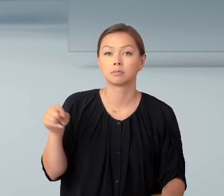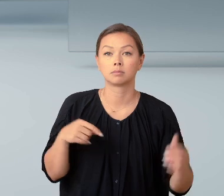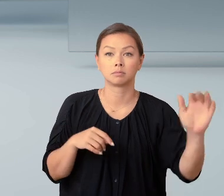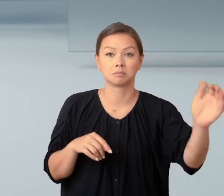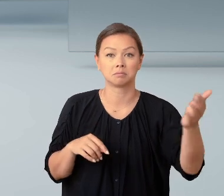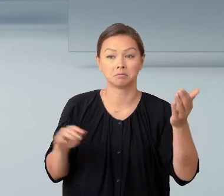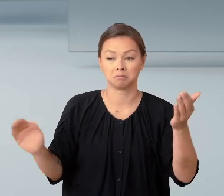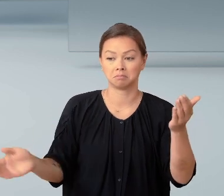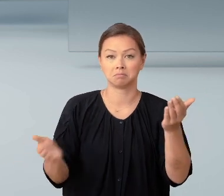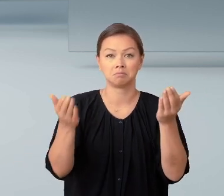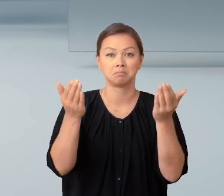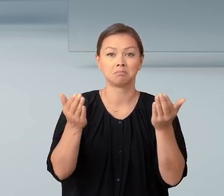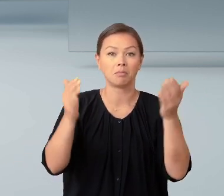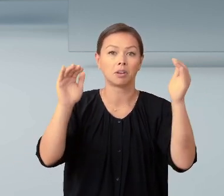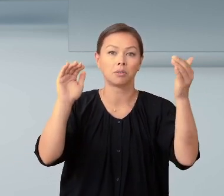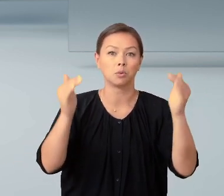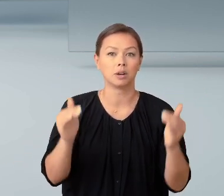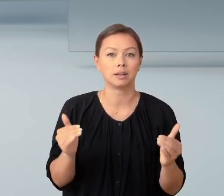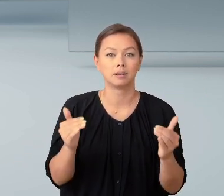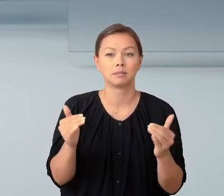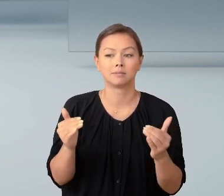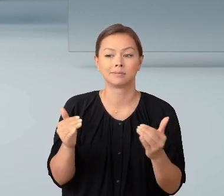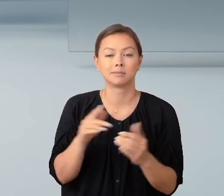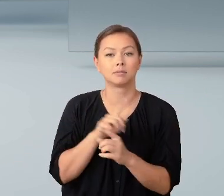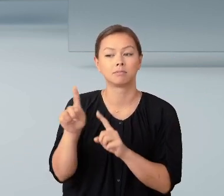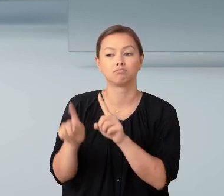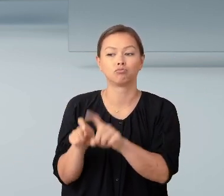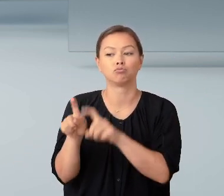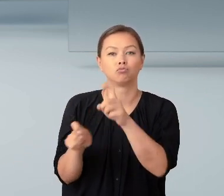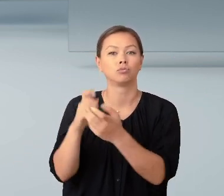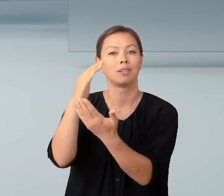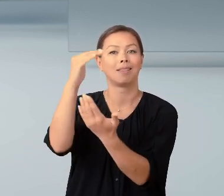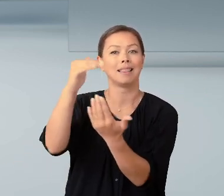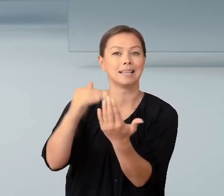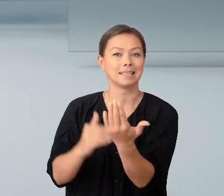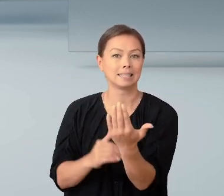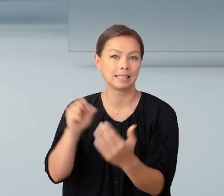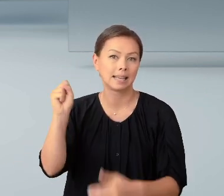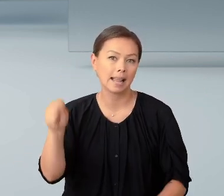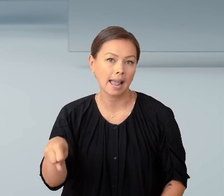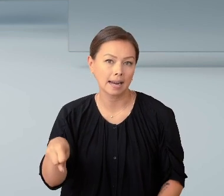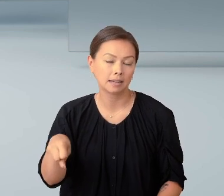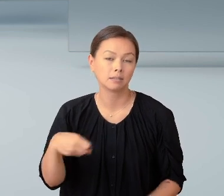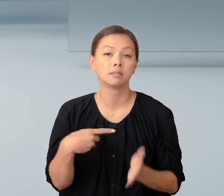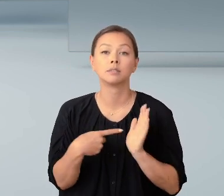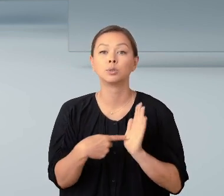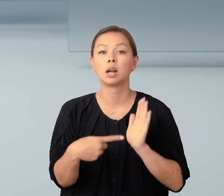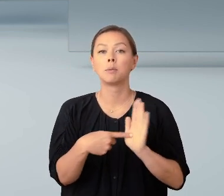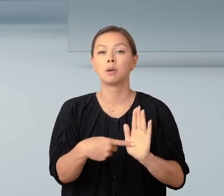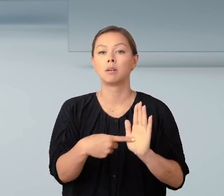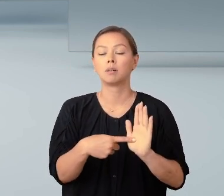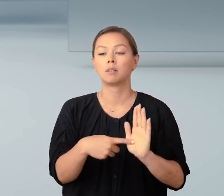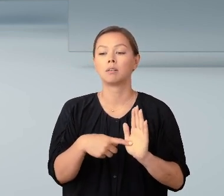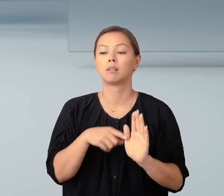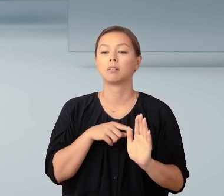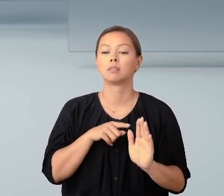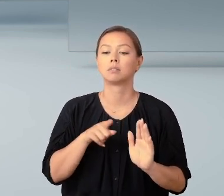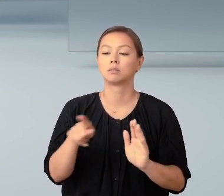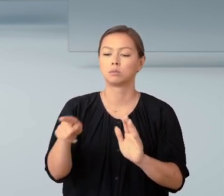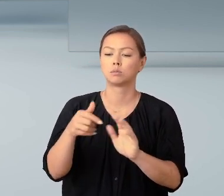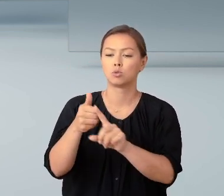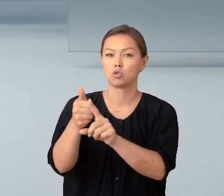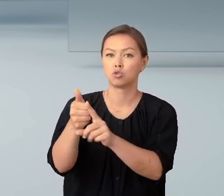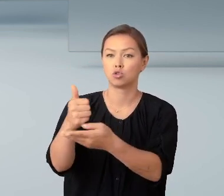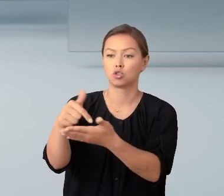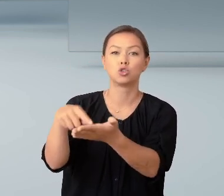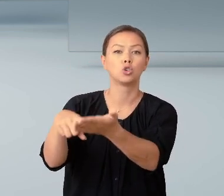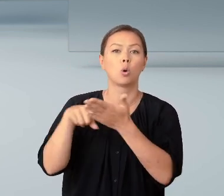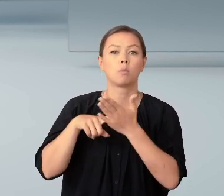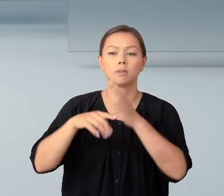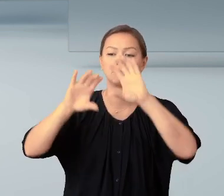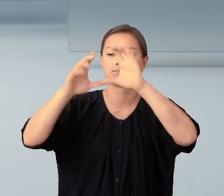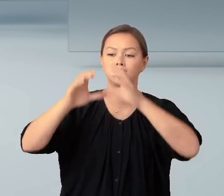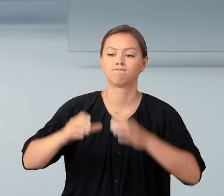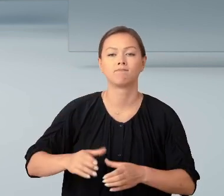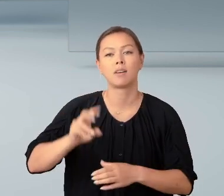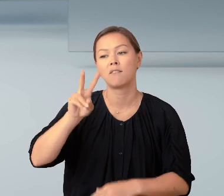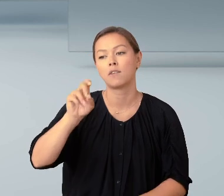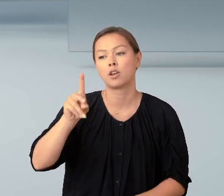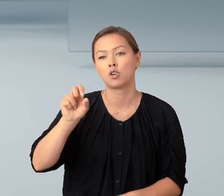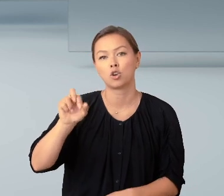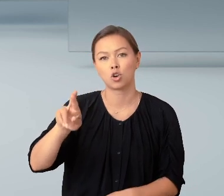against this list. For example, categorize by vendor.